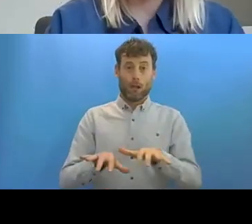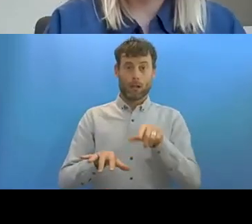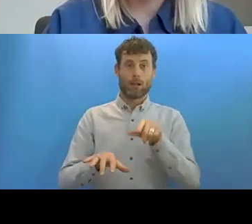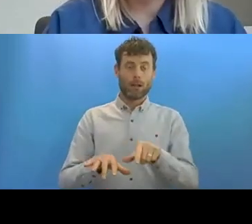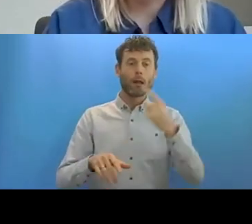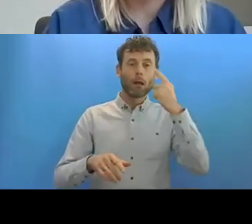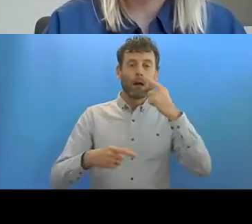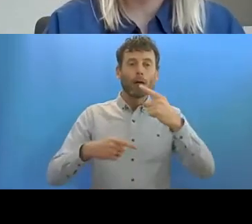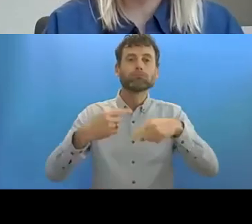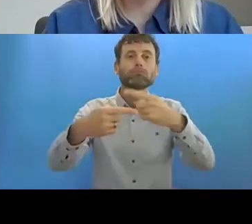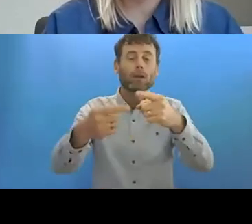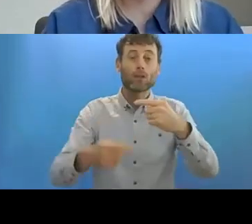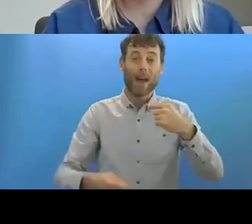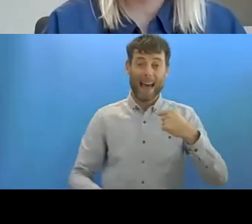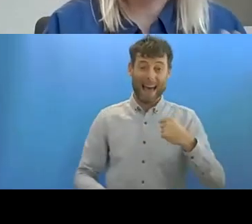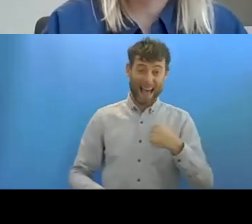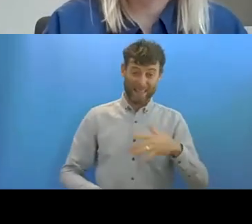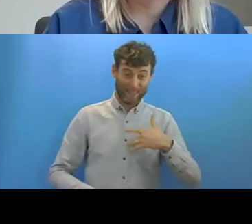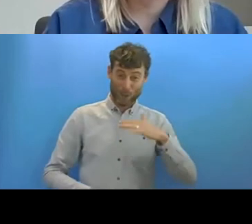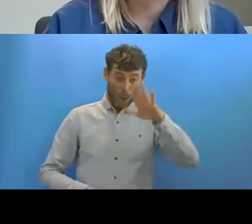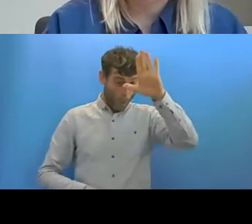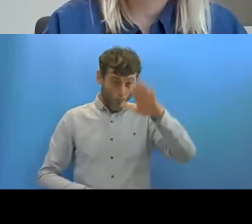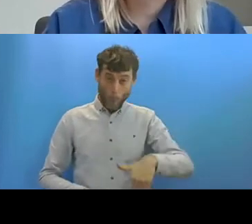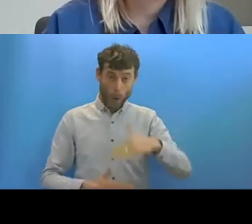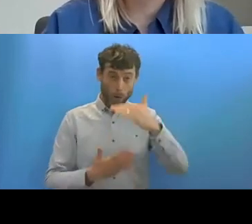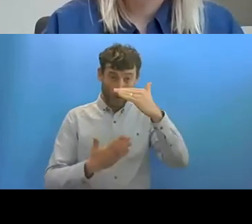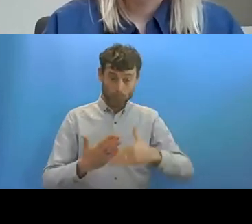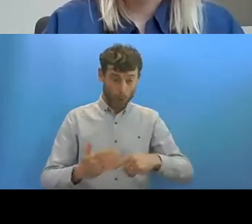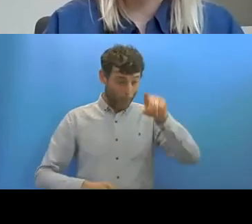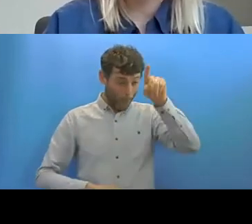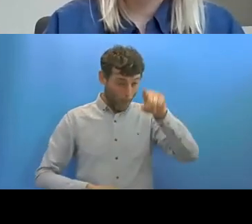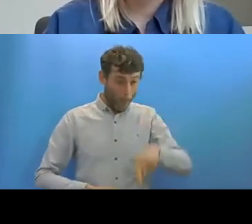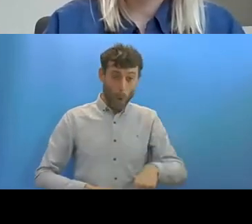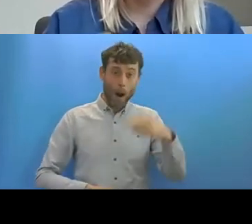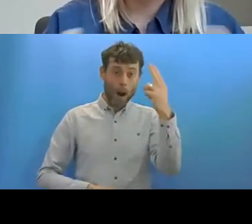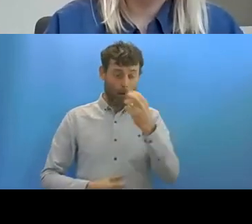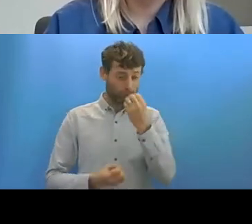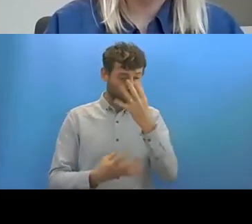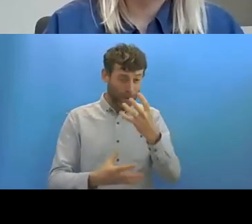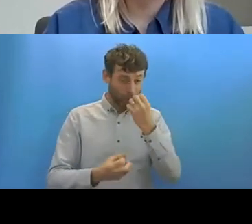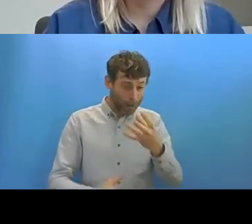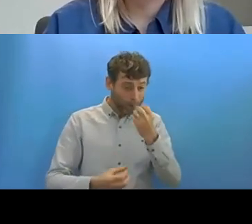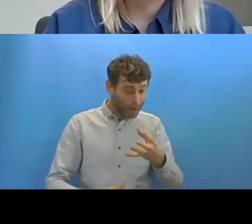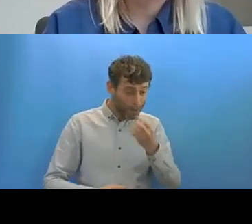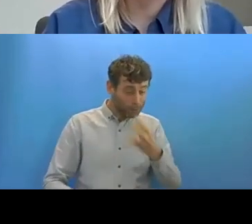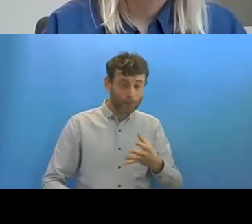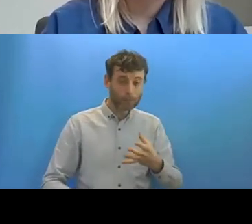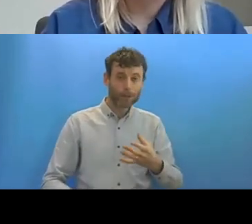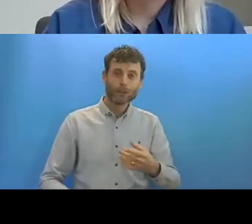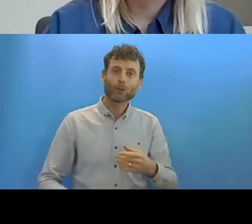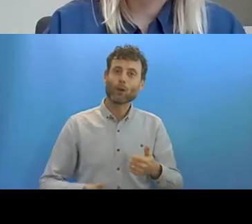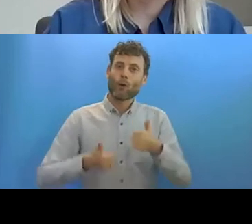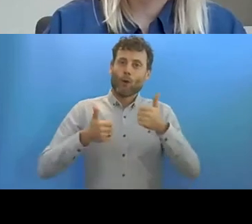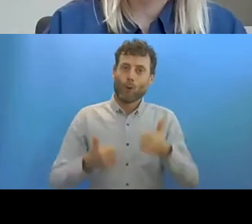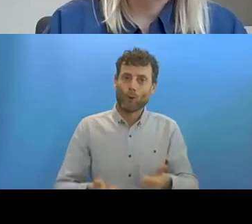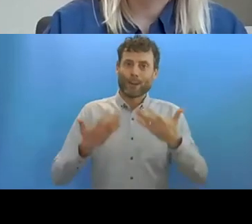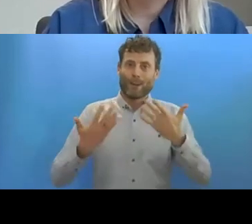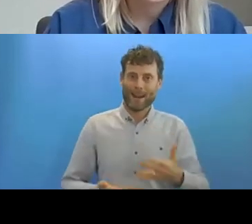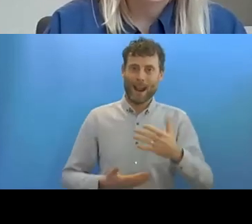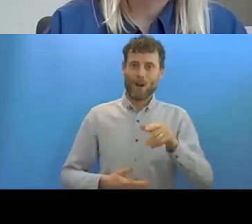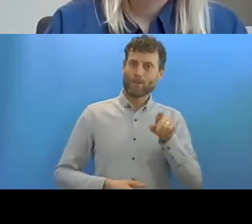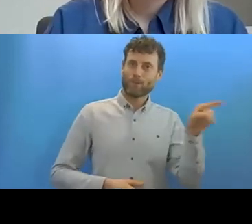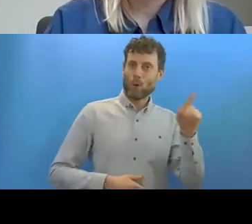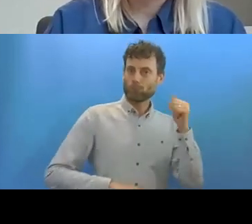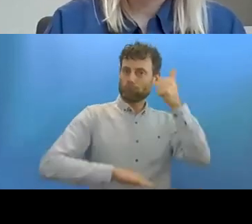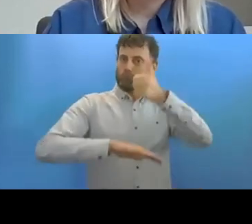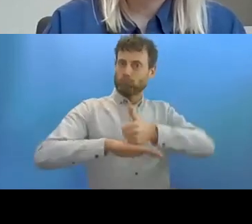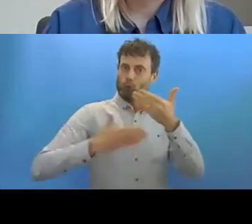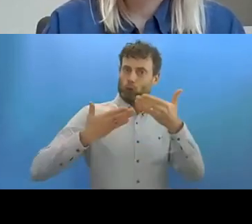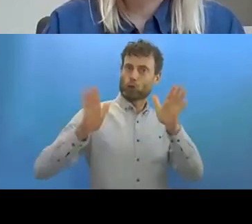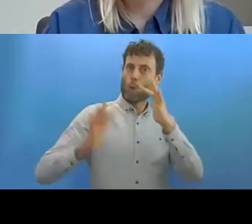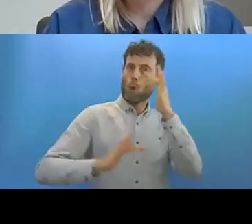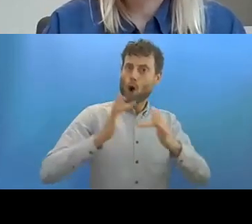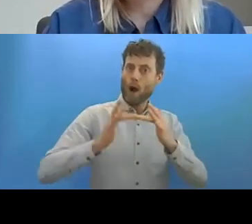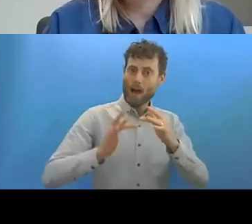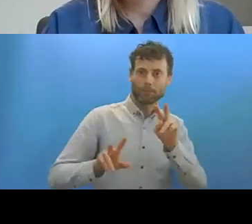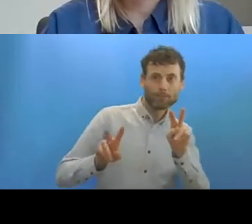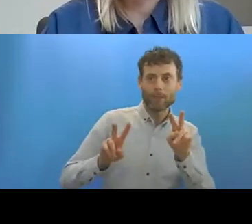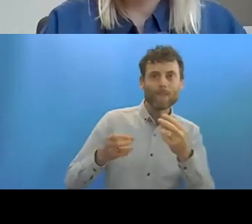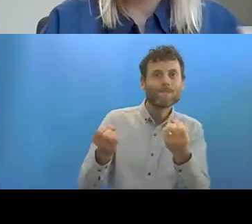to be nervous because it's really, really brilliant and I'm really excited for them to get that feedback as well,